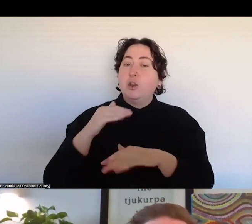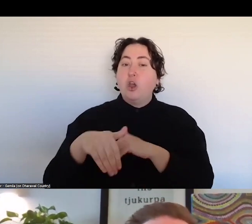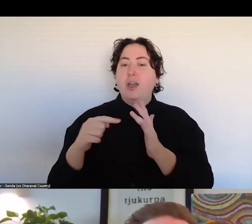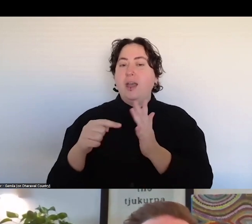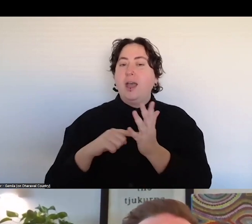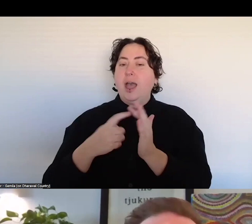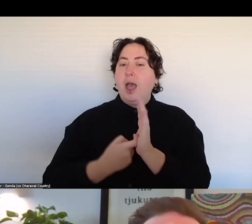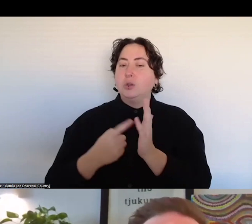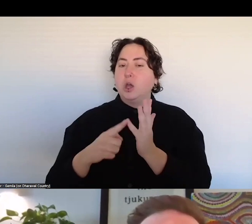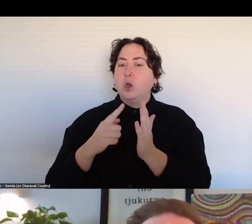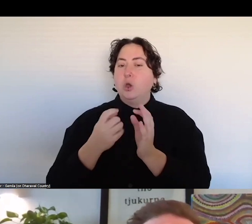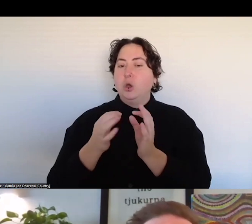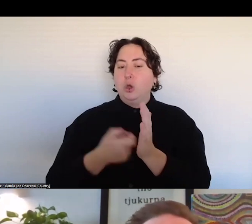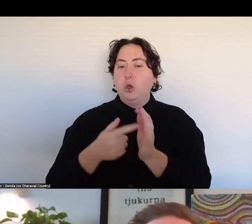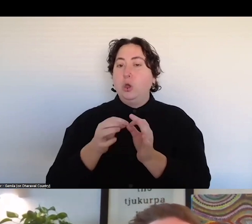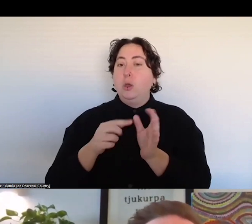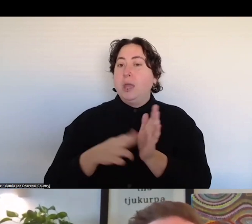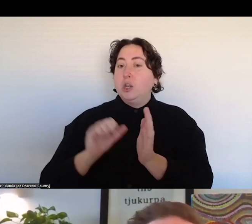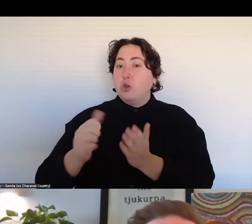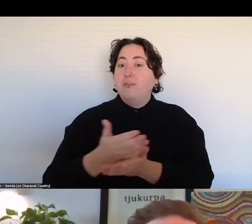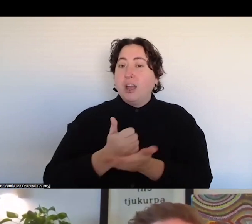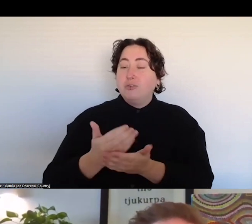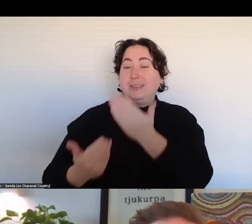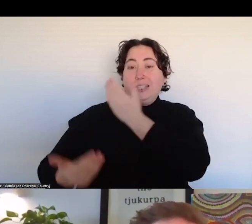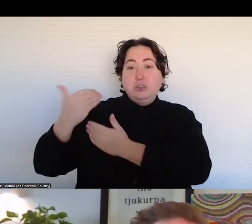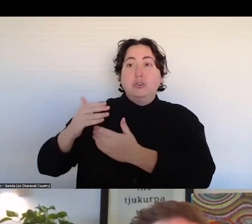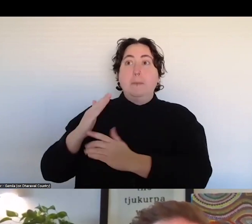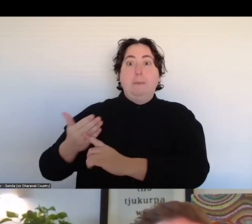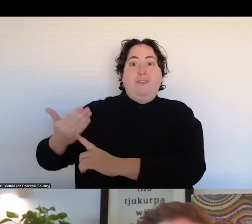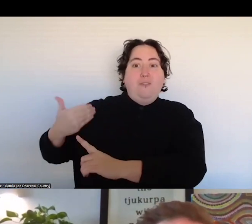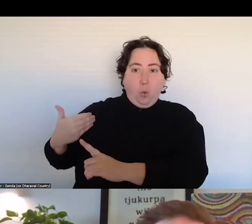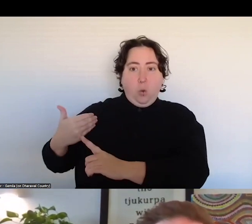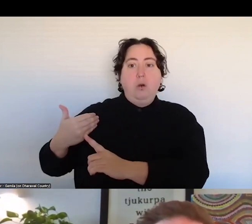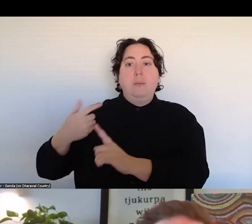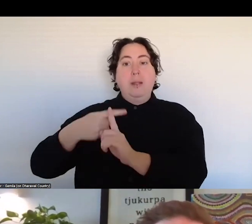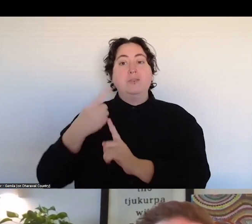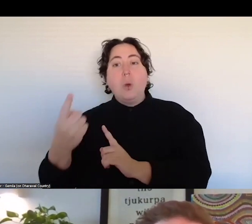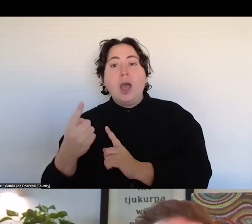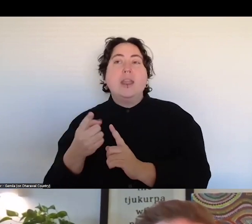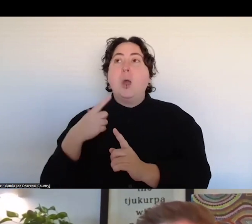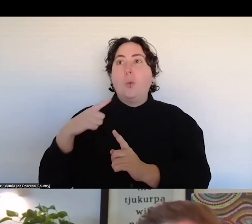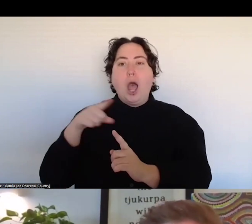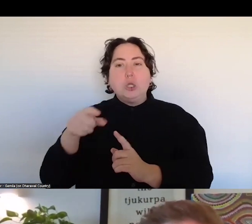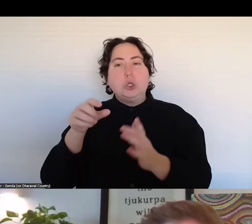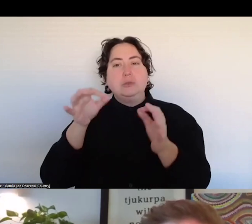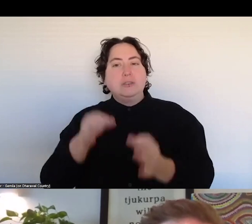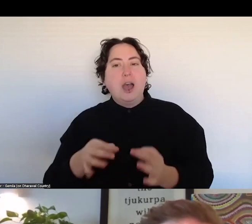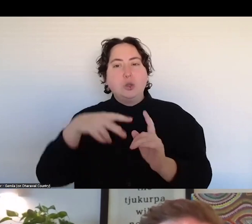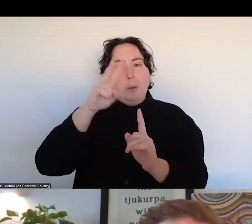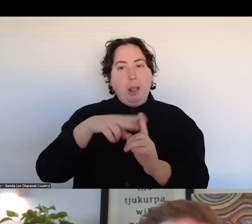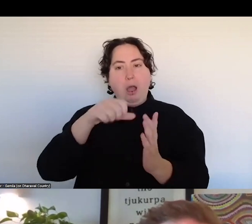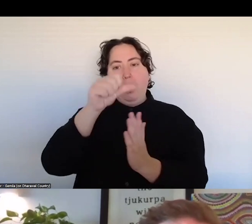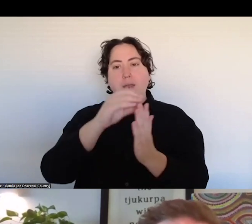history and your motivation for applying? >> I am David and I have curly dark brown hair